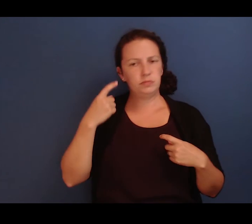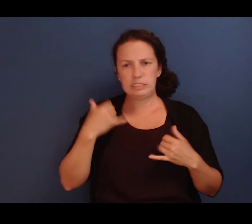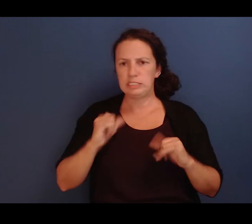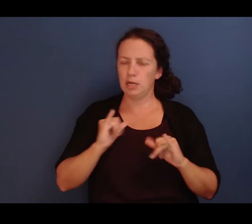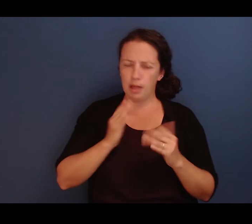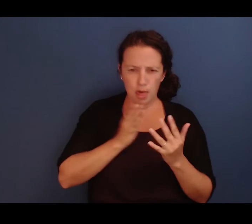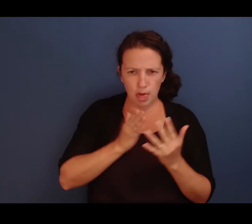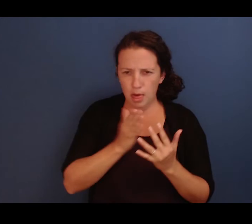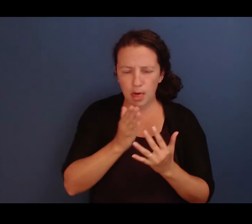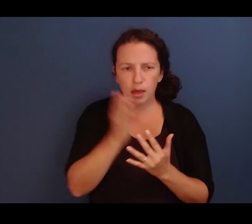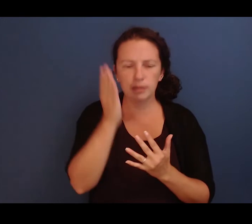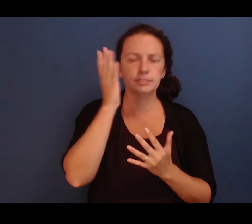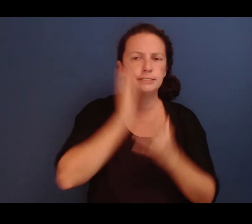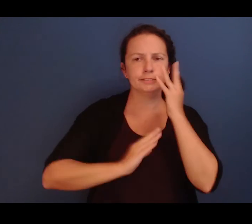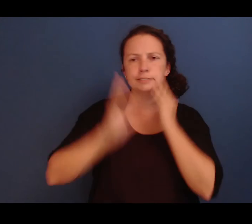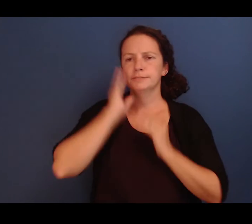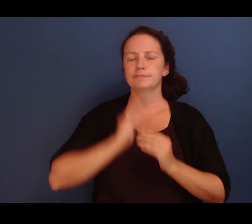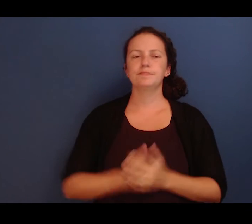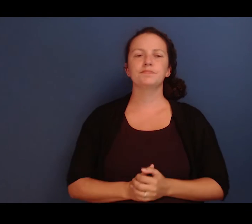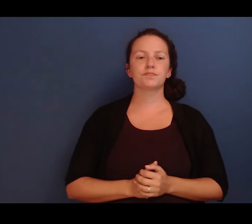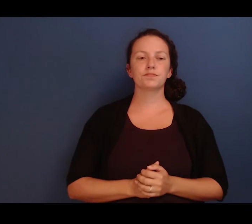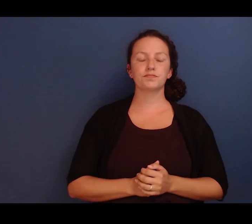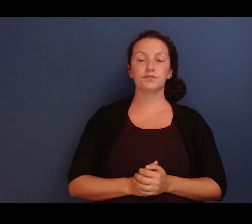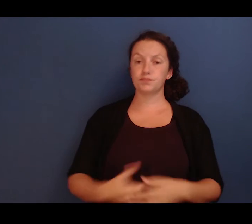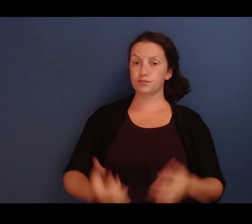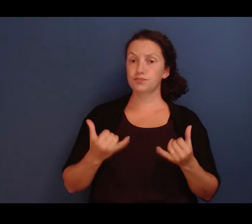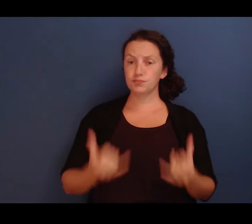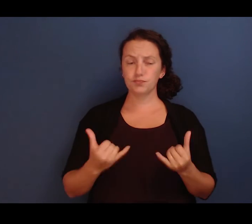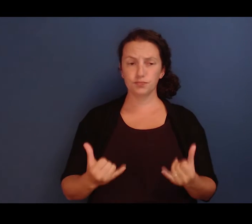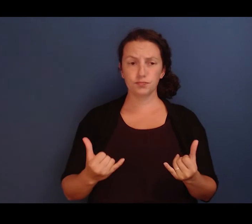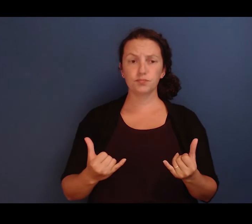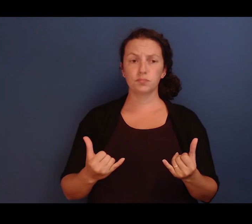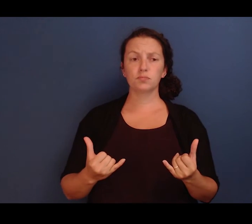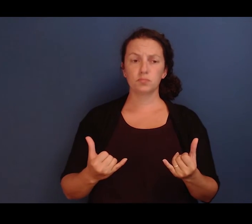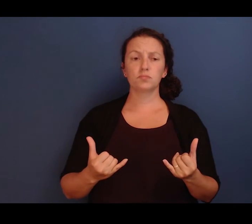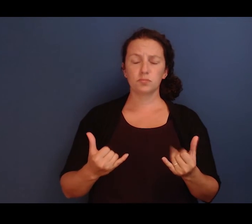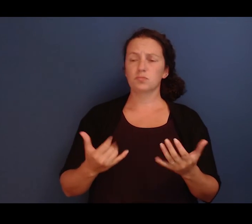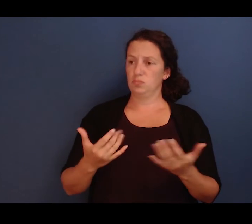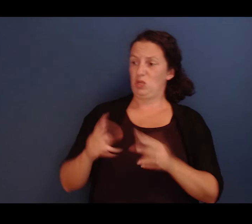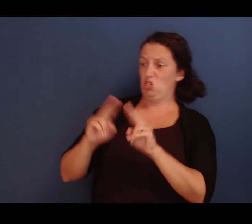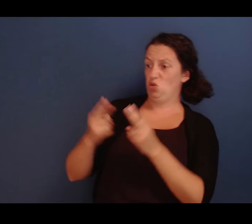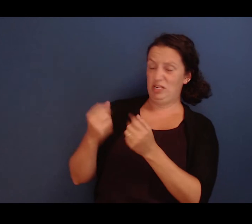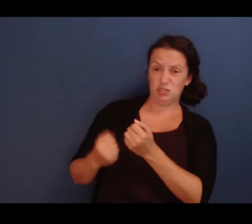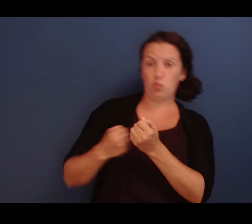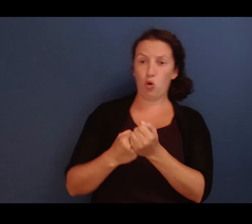during these times. In this situation we find ourselves in, the support and strength of our Union is more